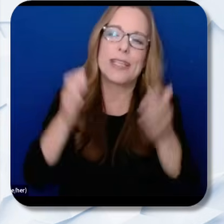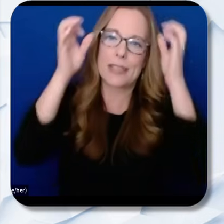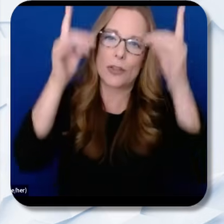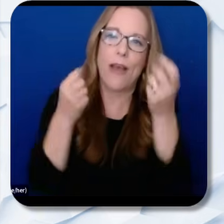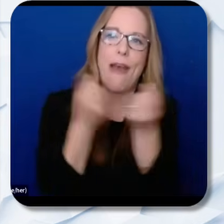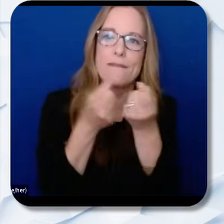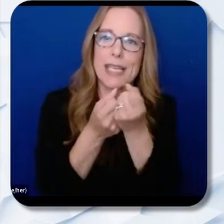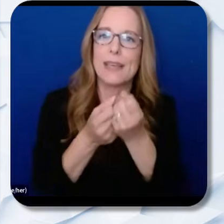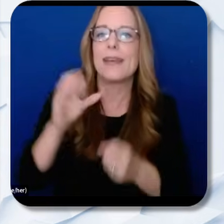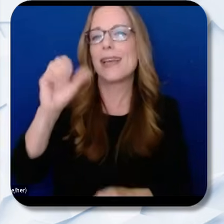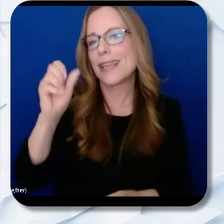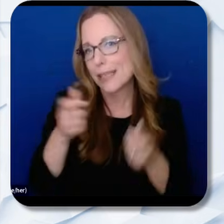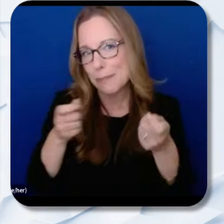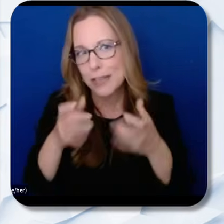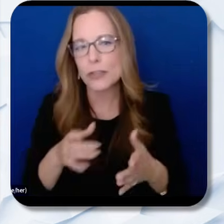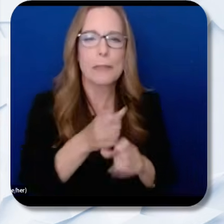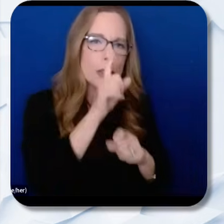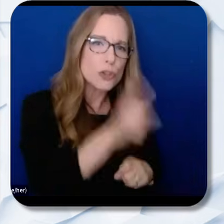In my years working with students experiencing homelessness,